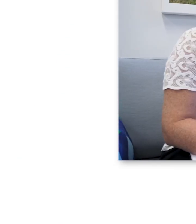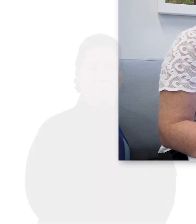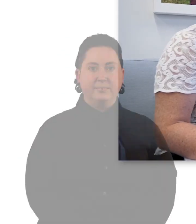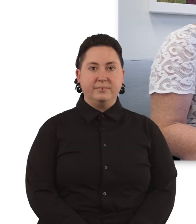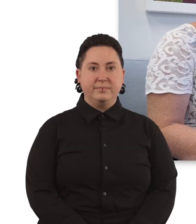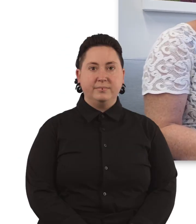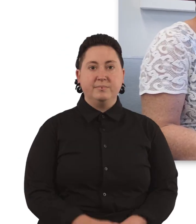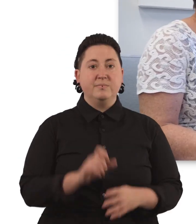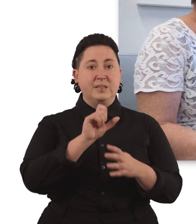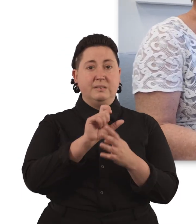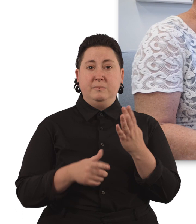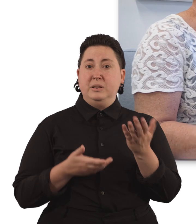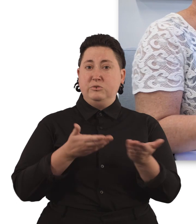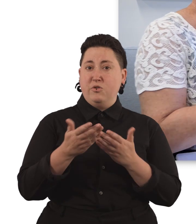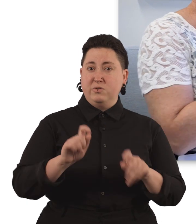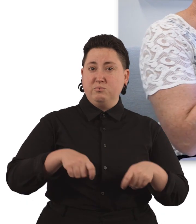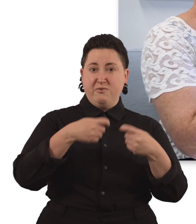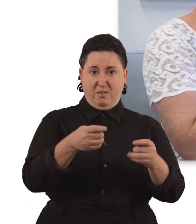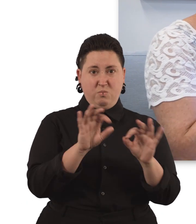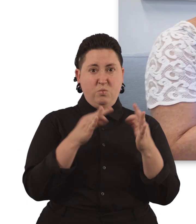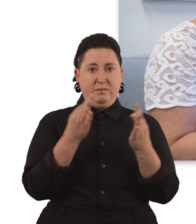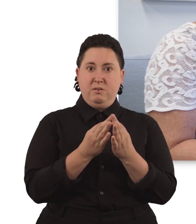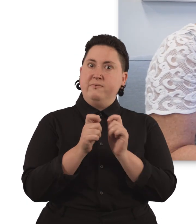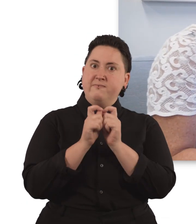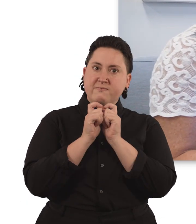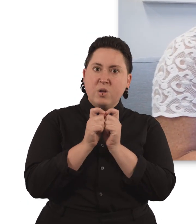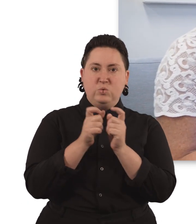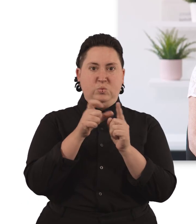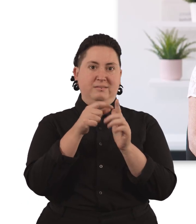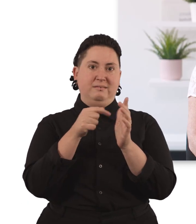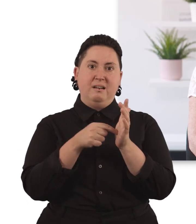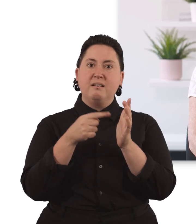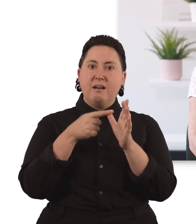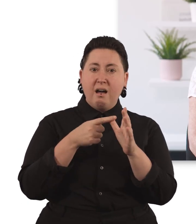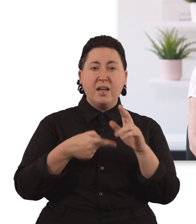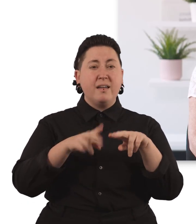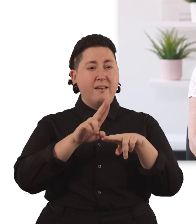For disability service providers, data is incredibly important feedback. If we could get a better picture,